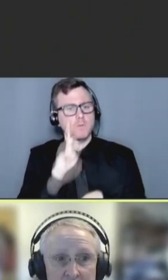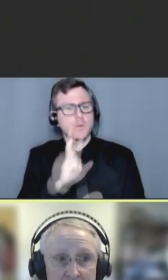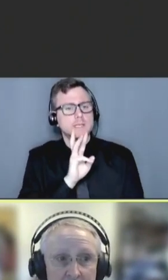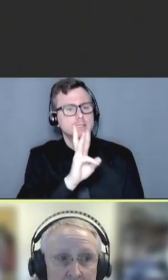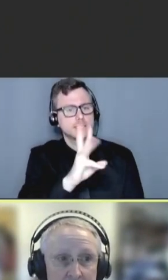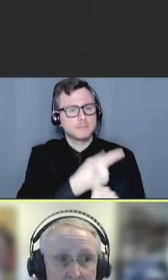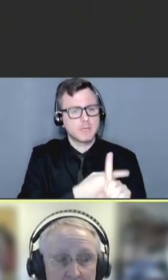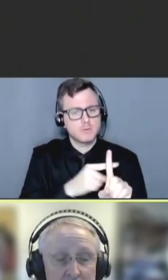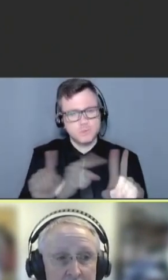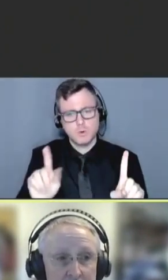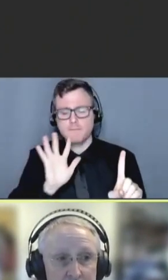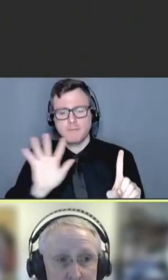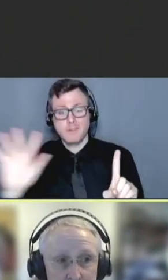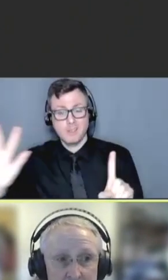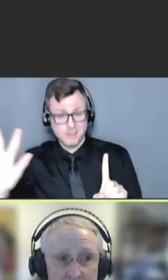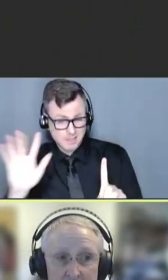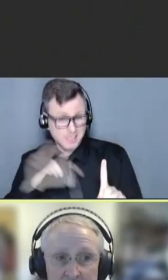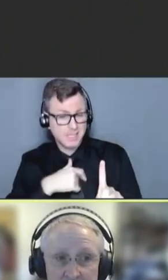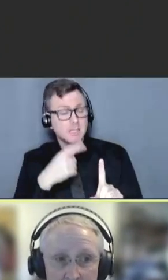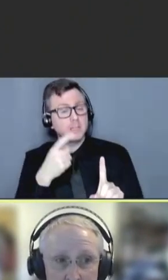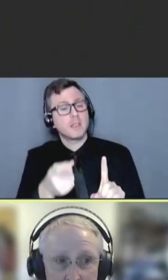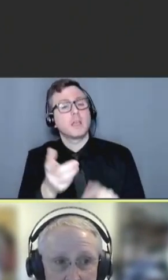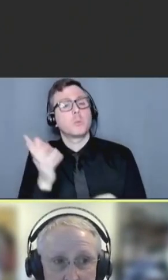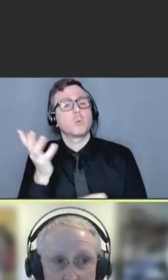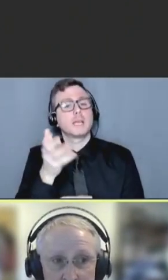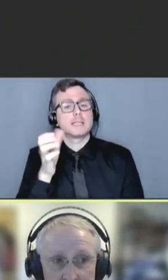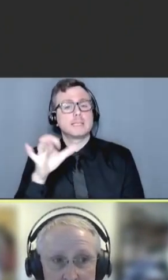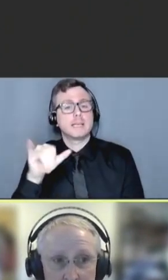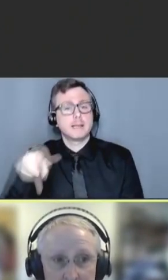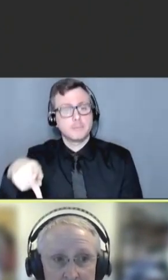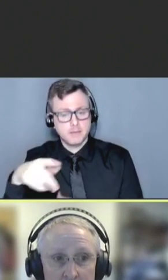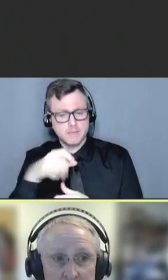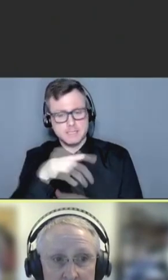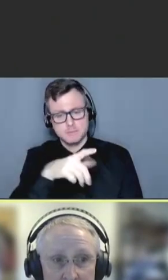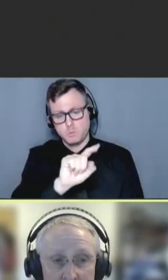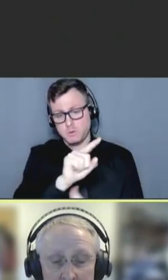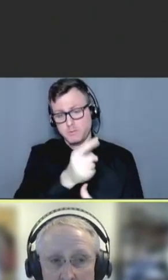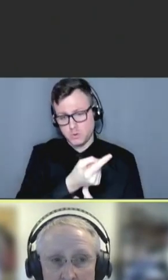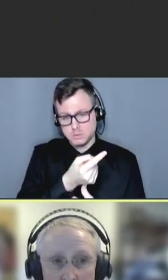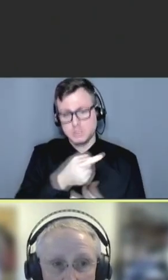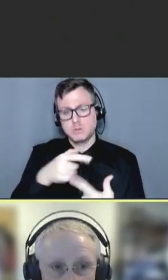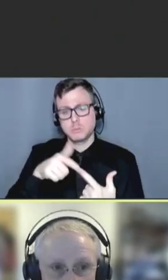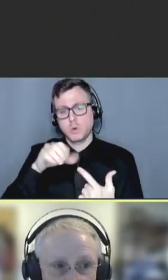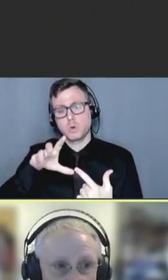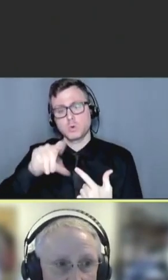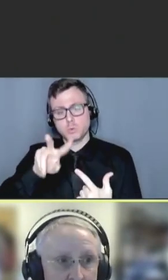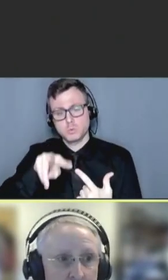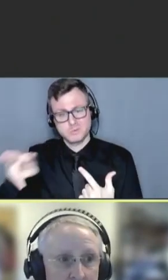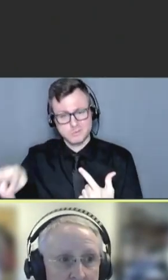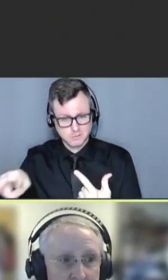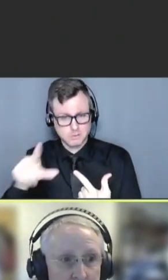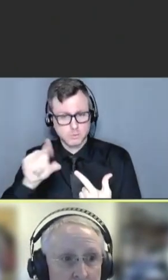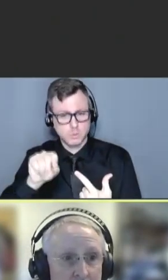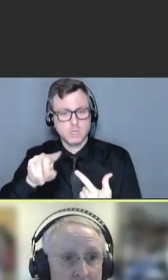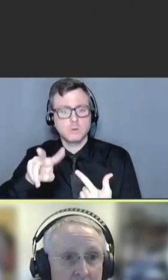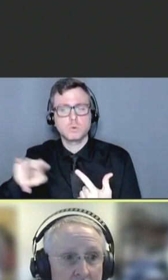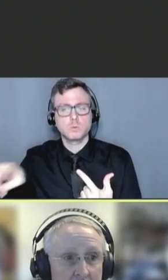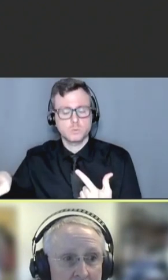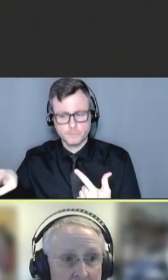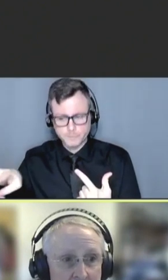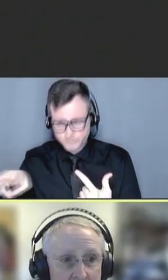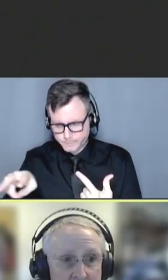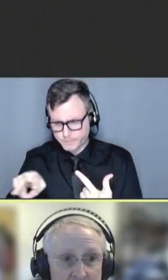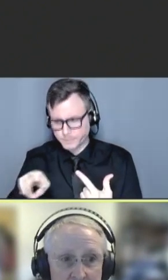months to 5 years, this was presented to ACIP both September 1st and October 22nd of '22. The initial